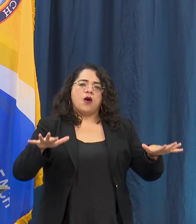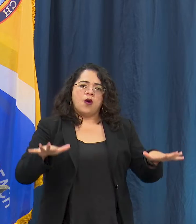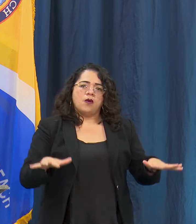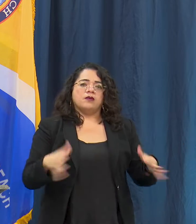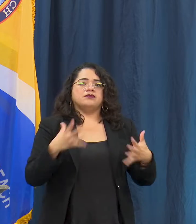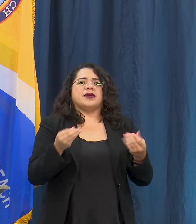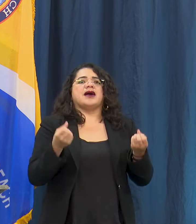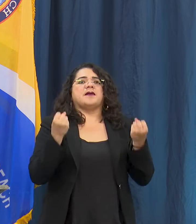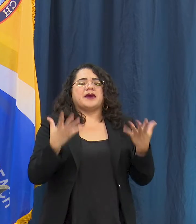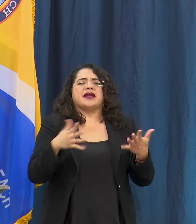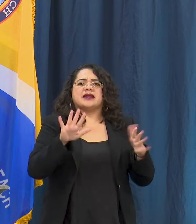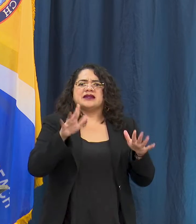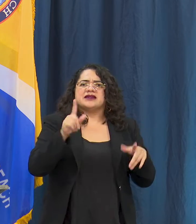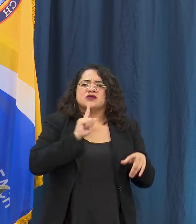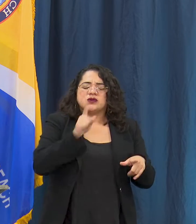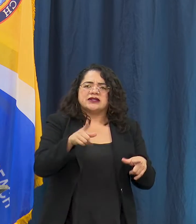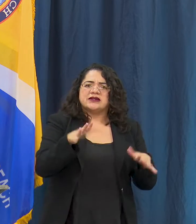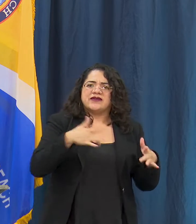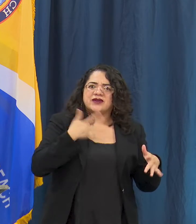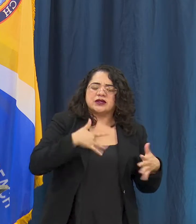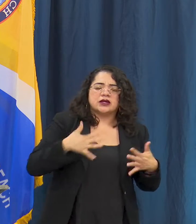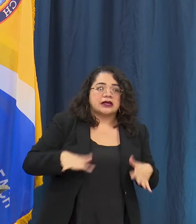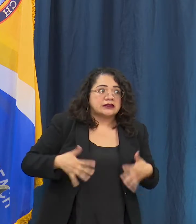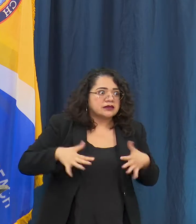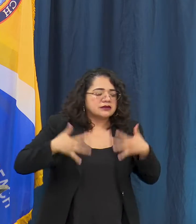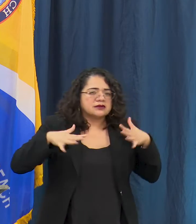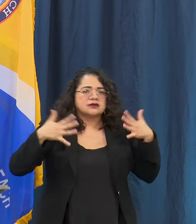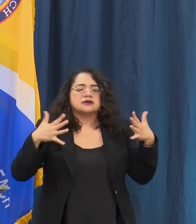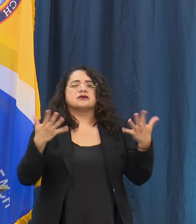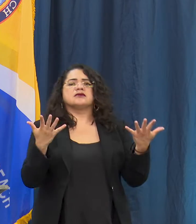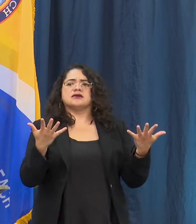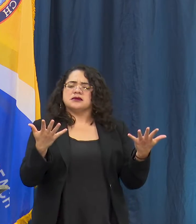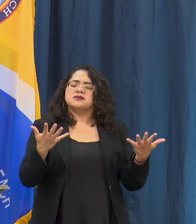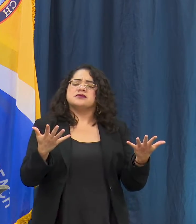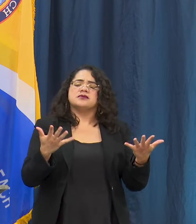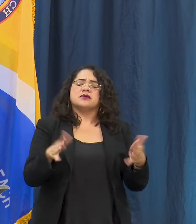many, and to ensure that we have the entire public safety situation under